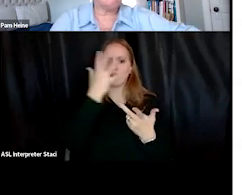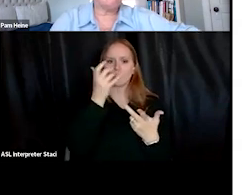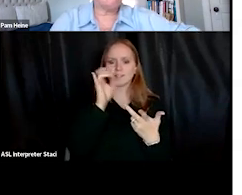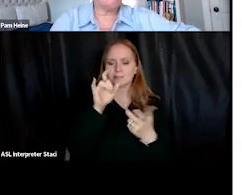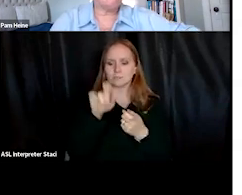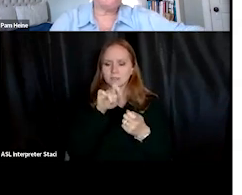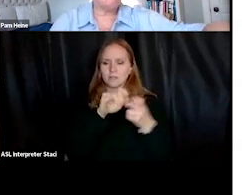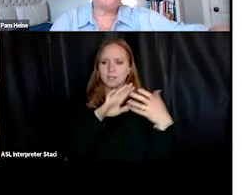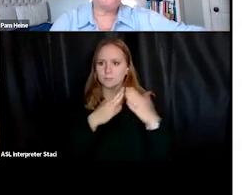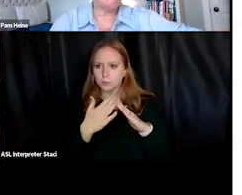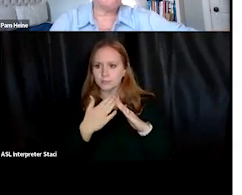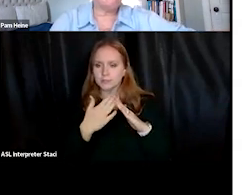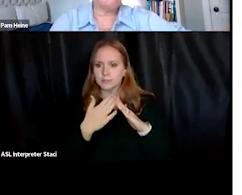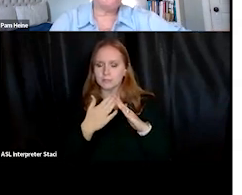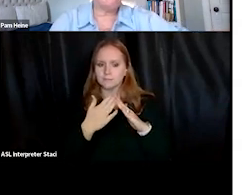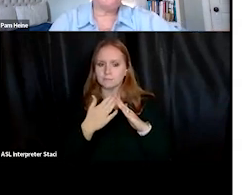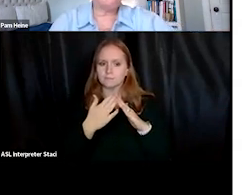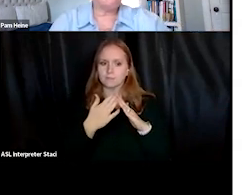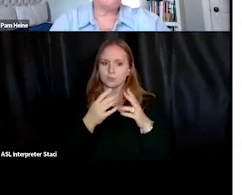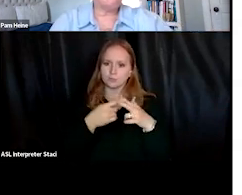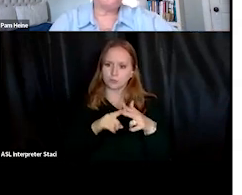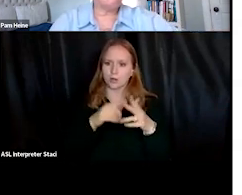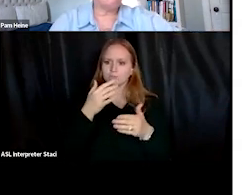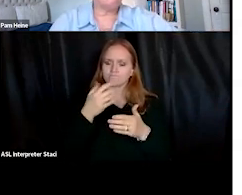to really start the project off with success.